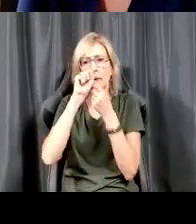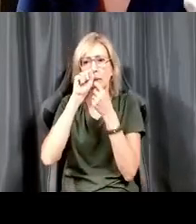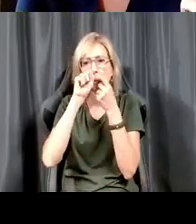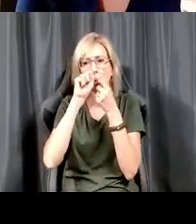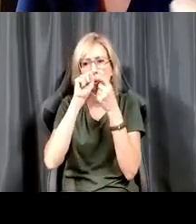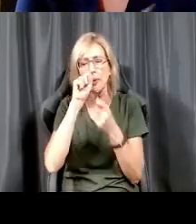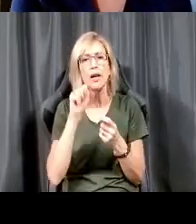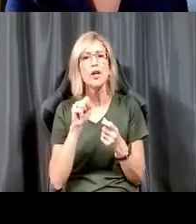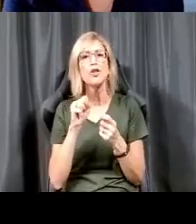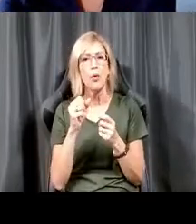Their scent.